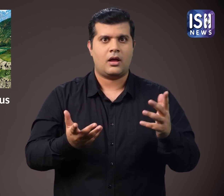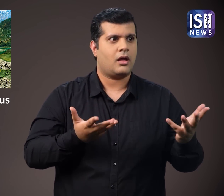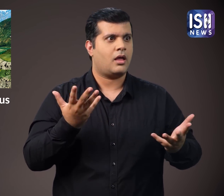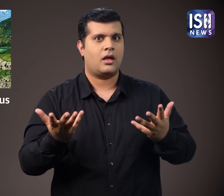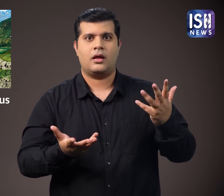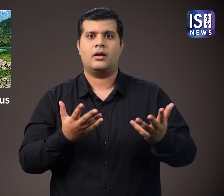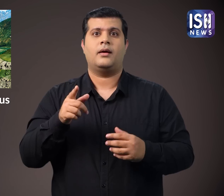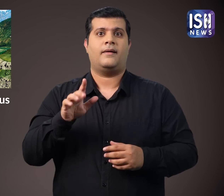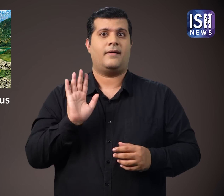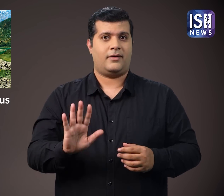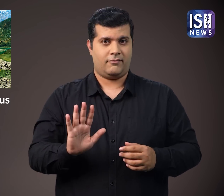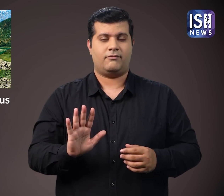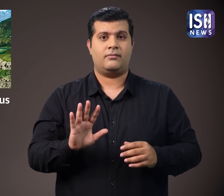Pakistan is in a tough spot.